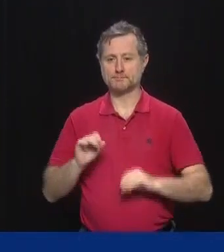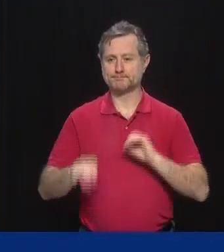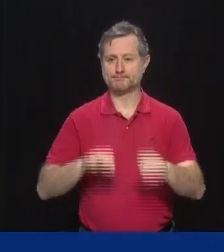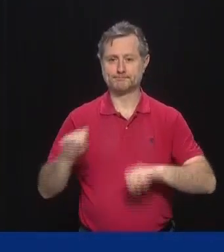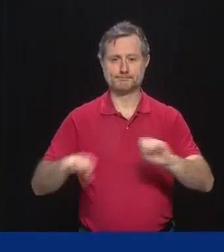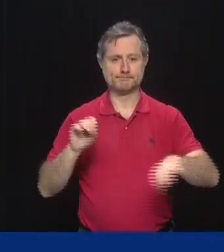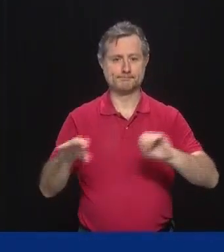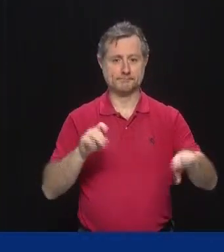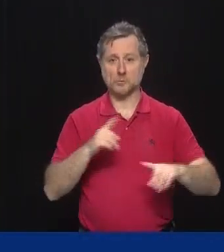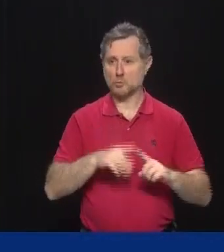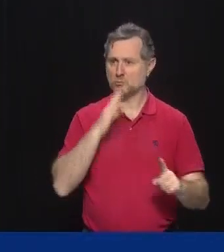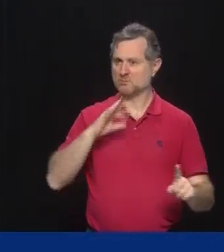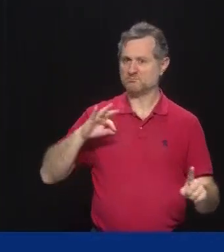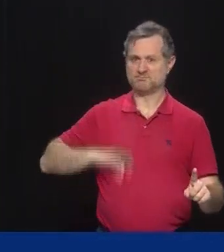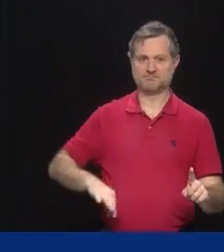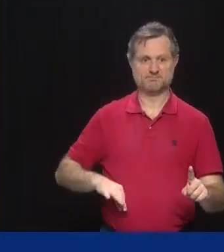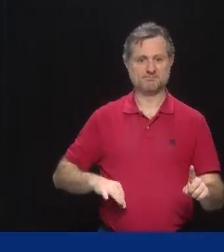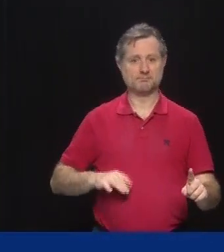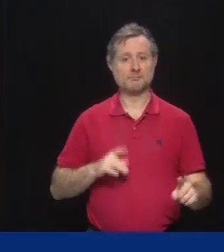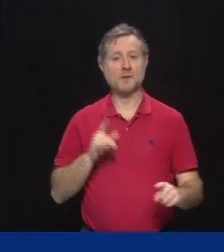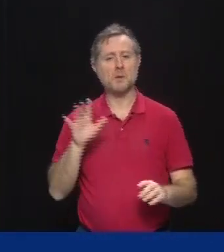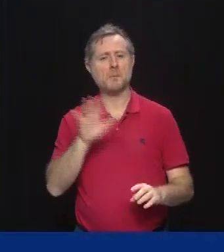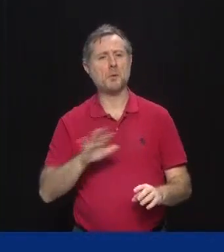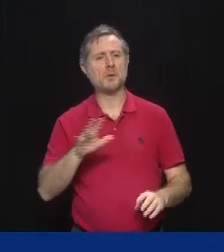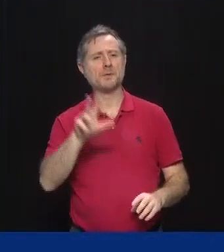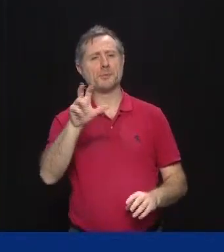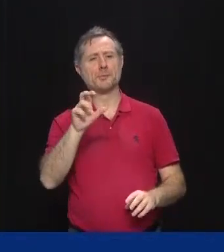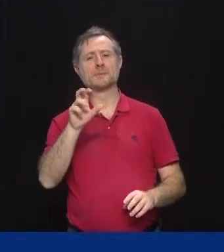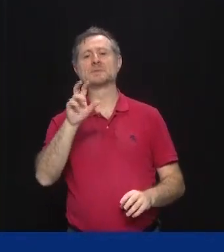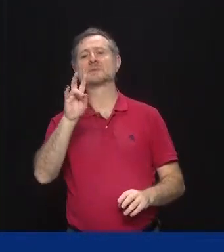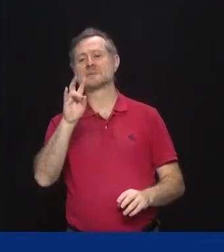WE'VE ORDERED A LOT OF VACCINES. OUR EARLY PREPARATION OFFICE